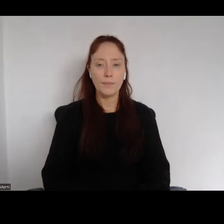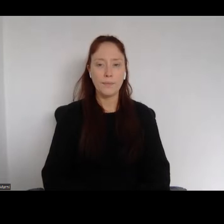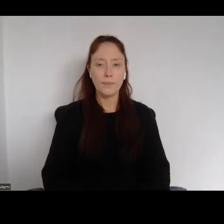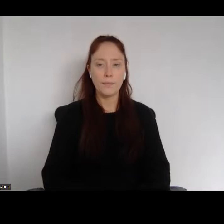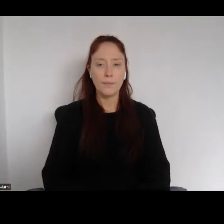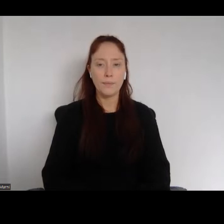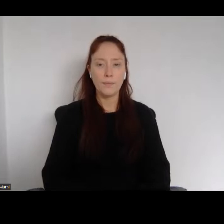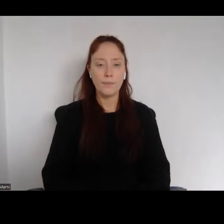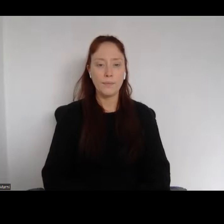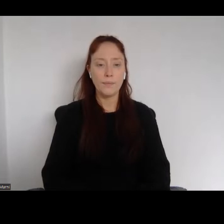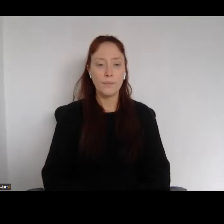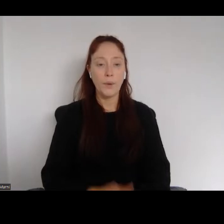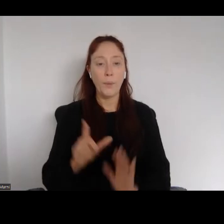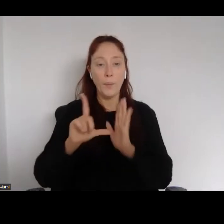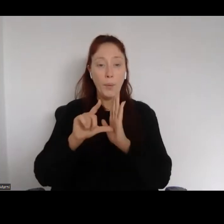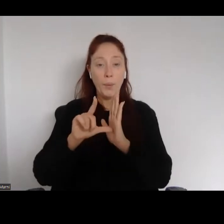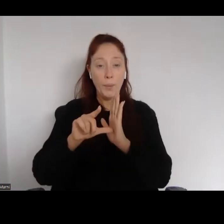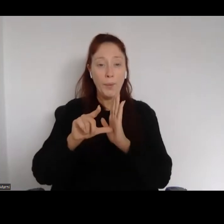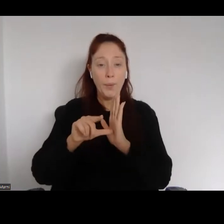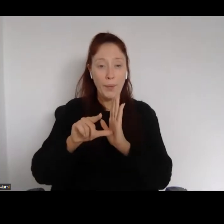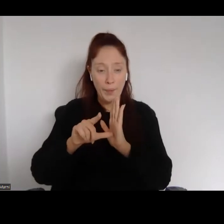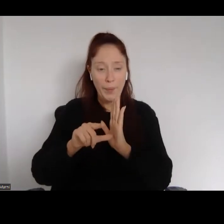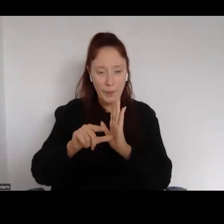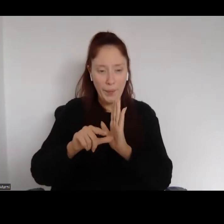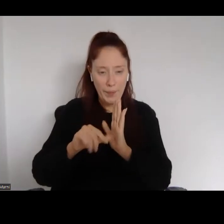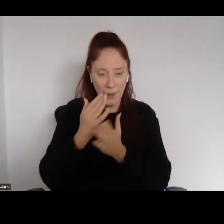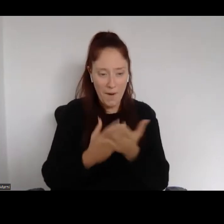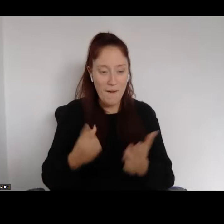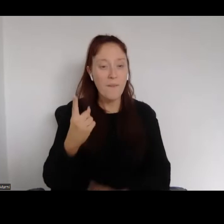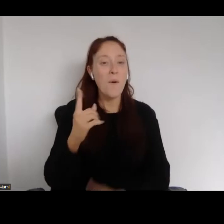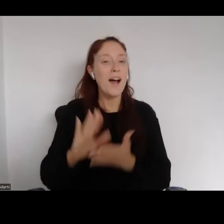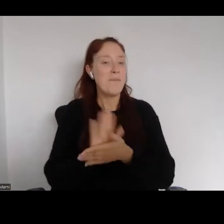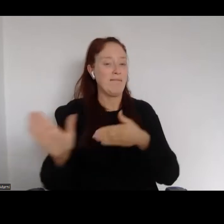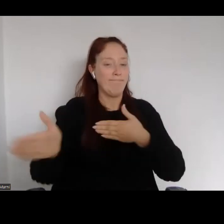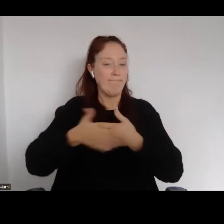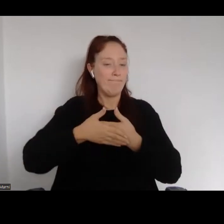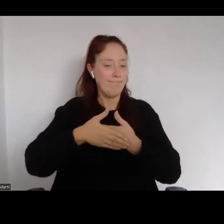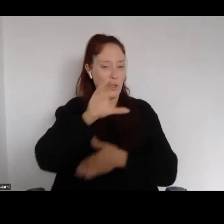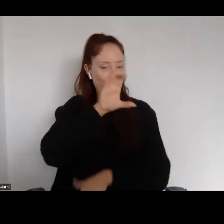has come for us to end today's webinar. I thank everyone for participating